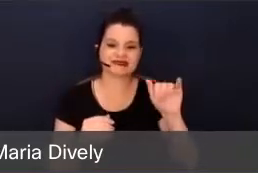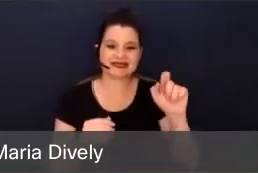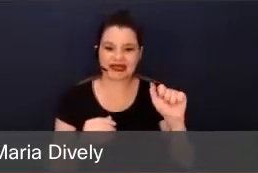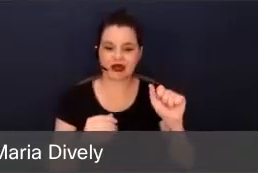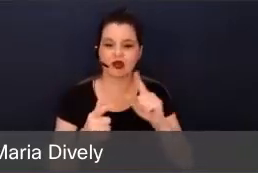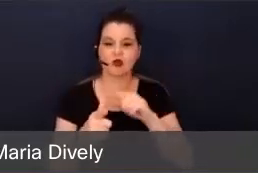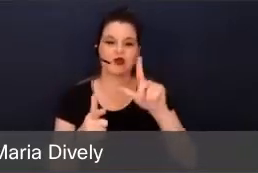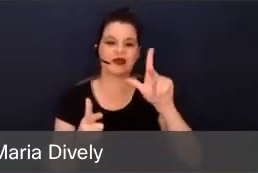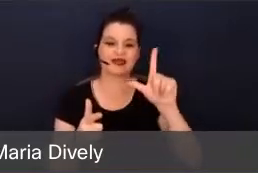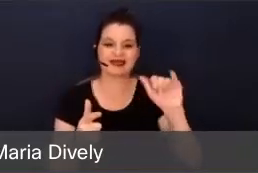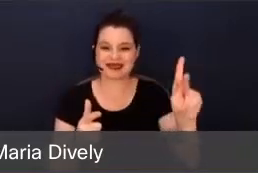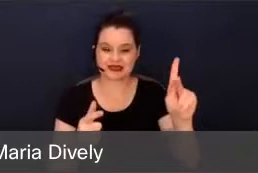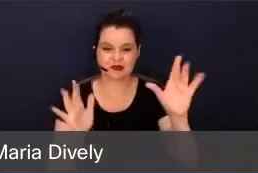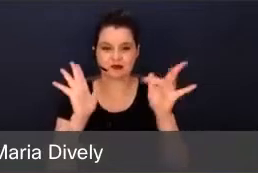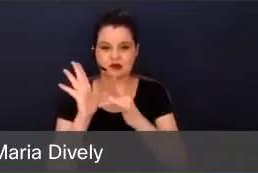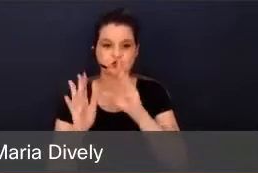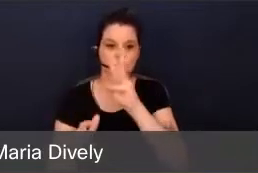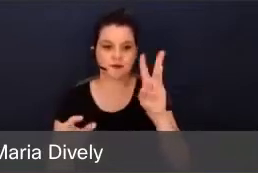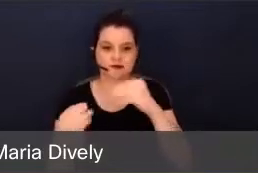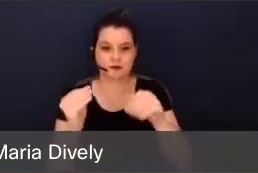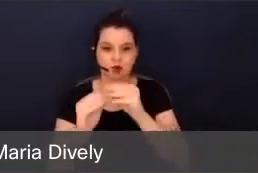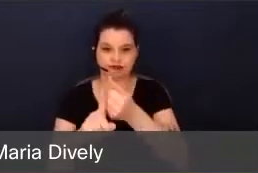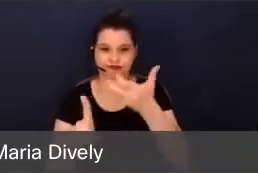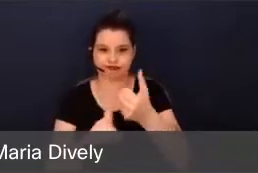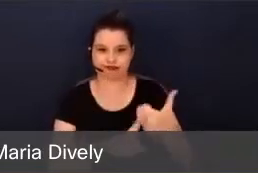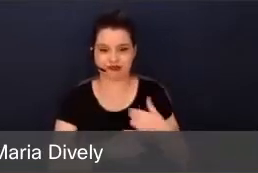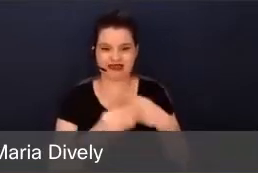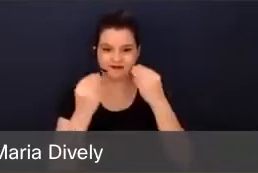maybe to a, a web page that has more information about what you're explaining.